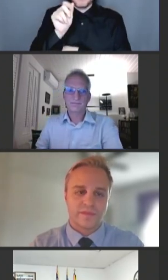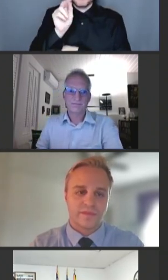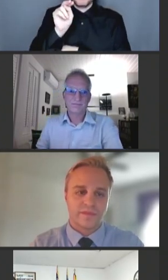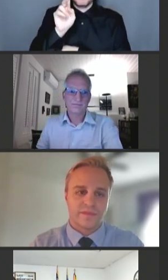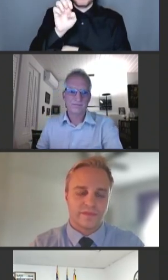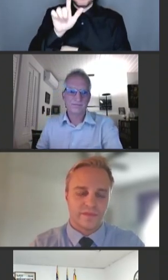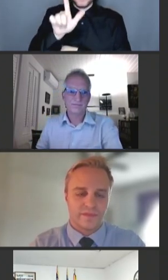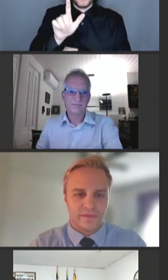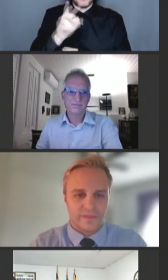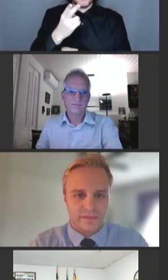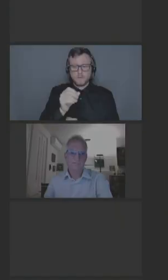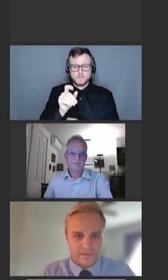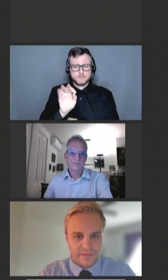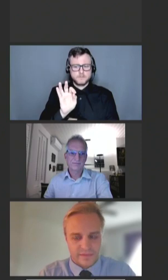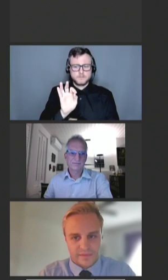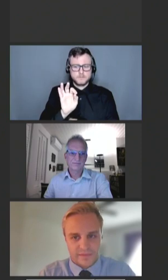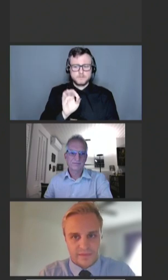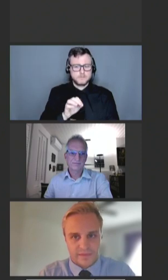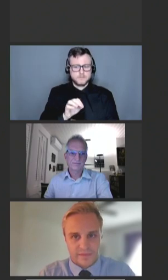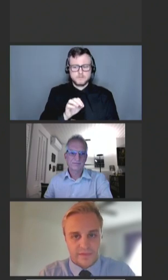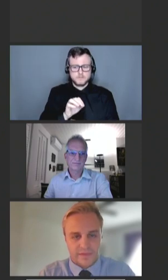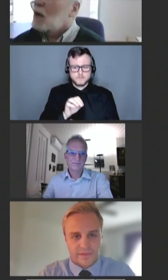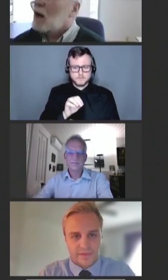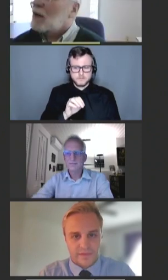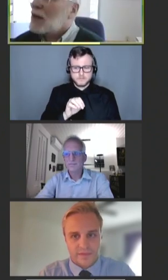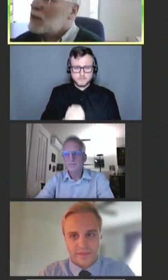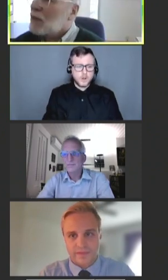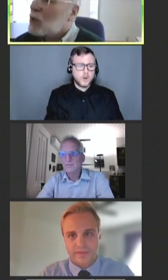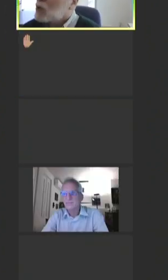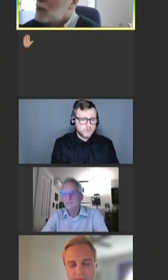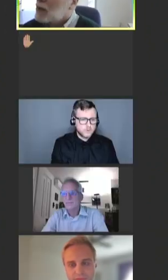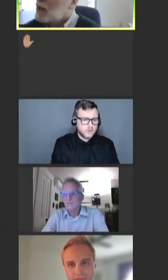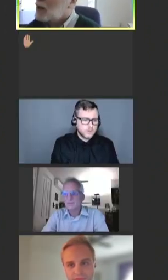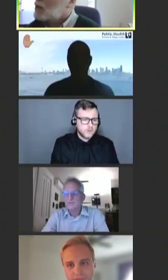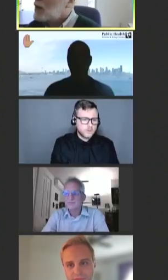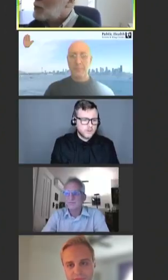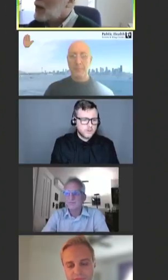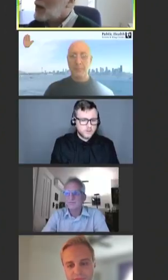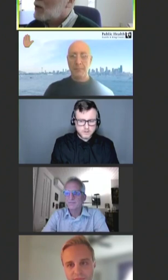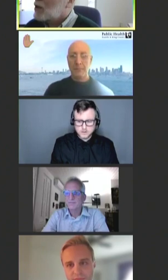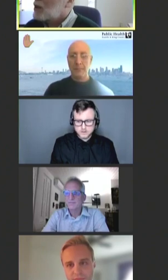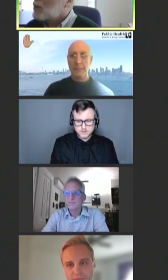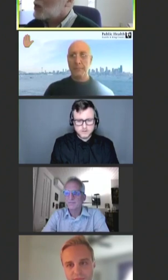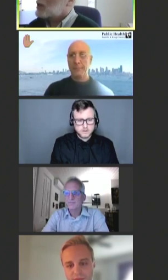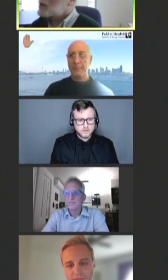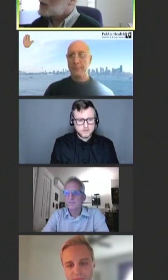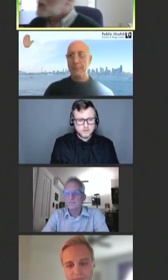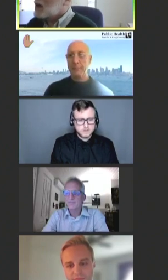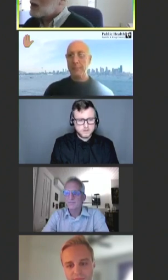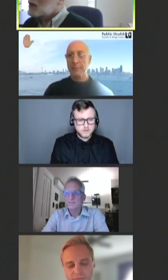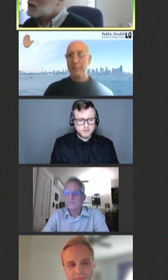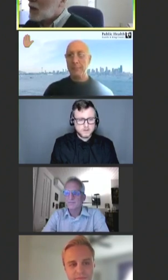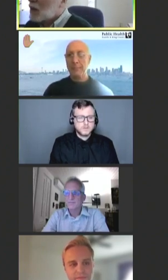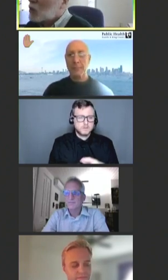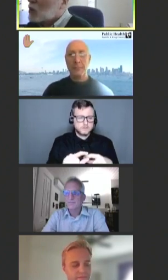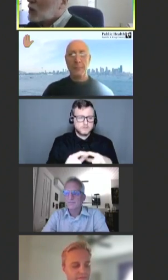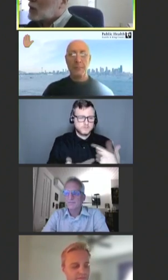Daniel Hoft: Thanks, everyone. Great panel. Very important work.